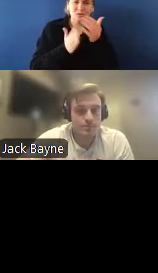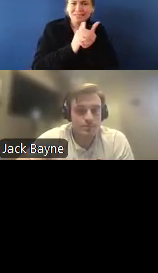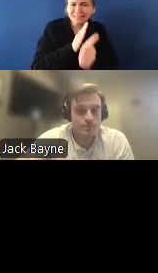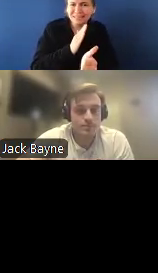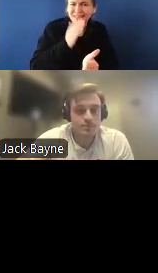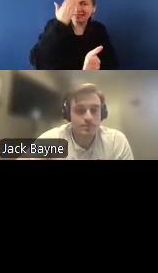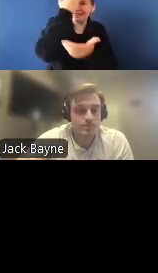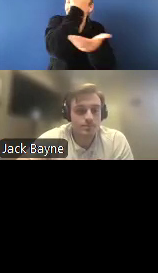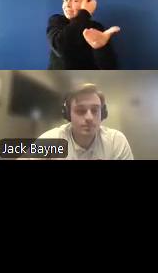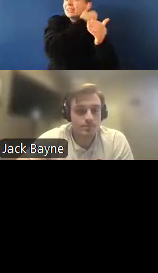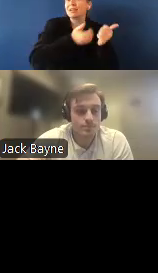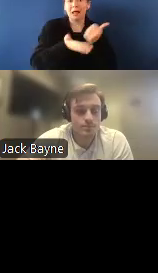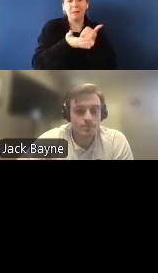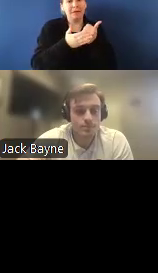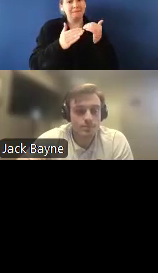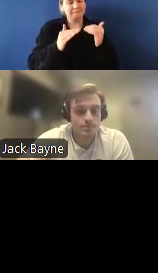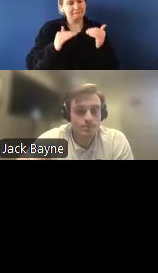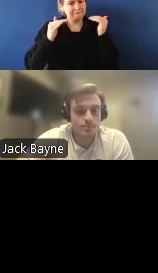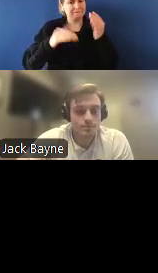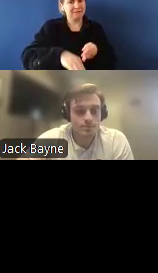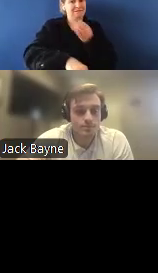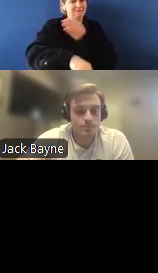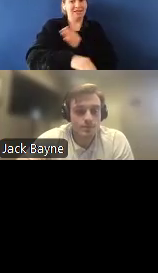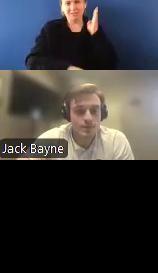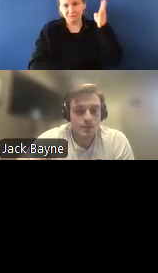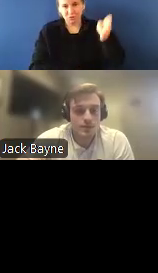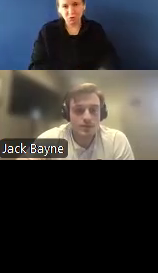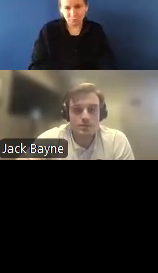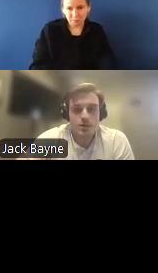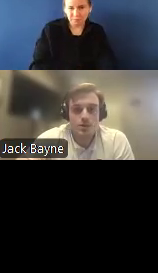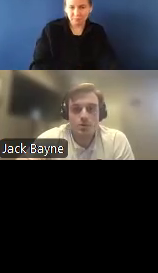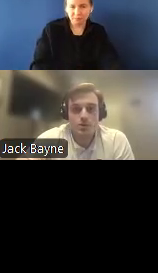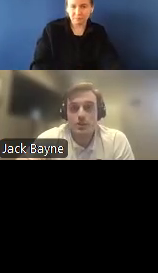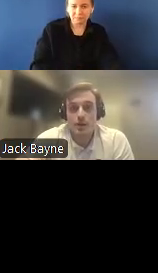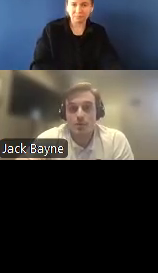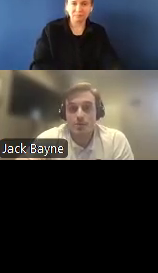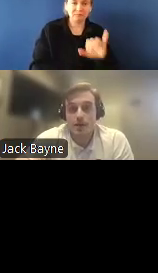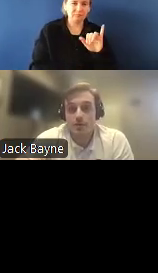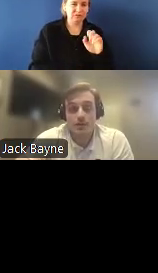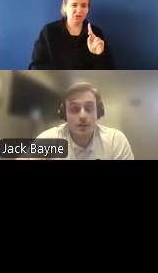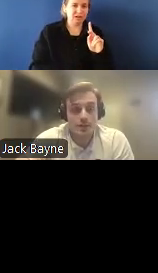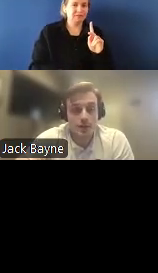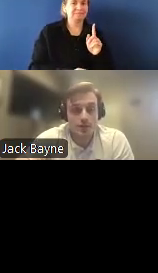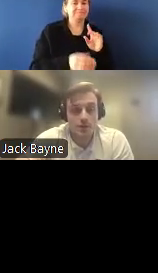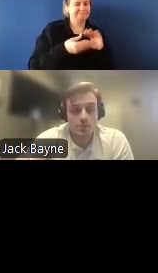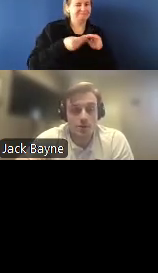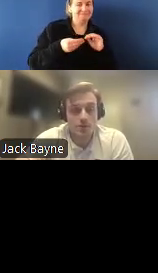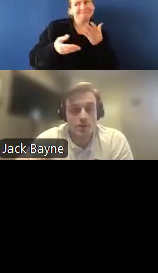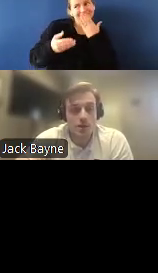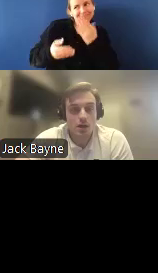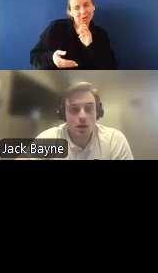could help them advance in the future. >> So, just to kind of piggyback off that, and thank you, Kelly, very much. >> Yes.